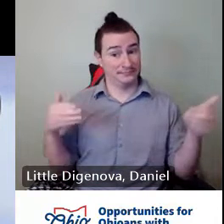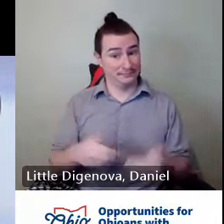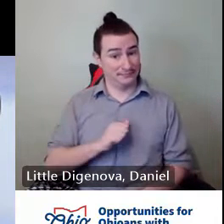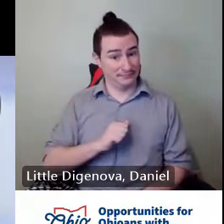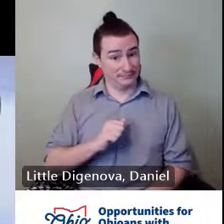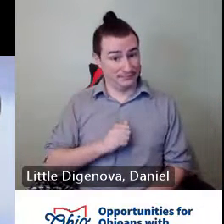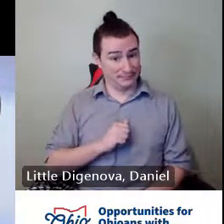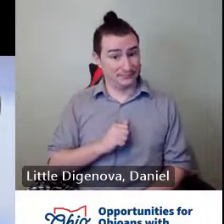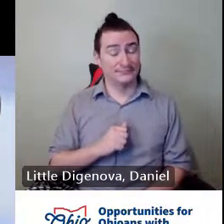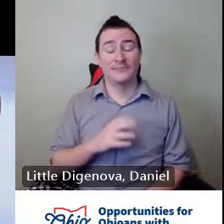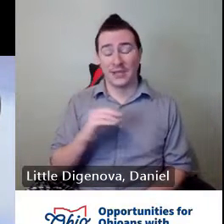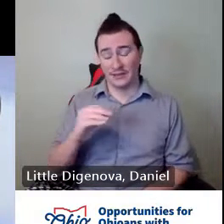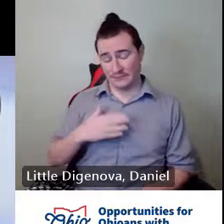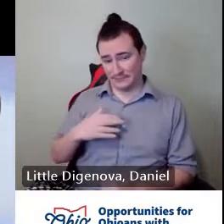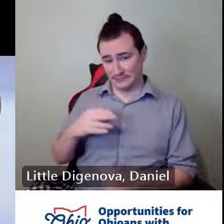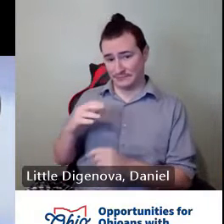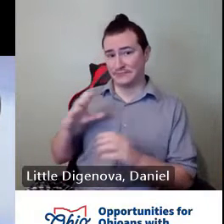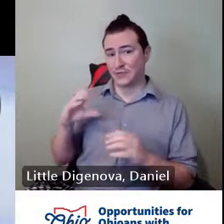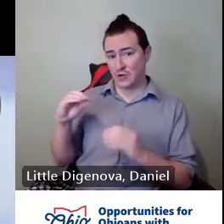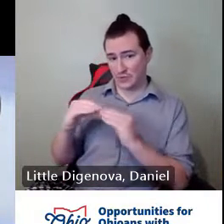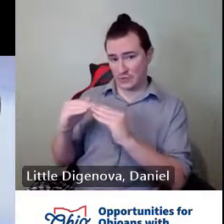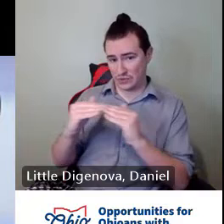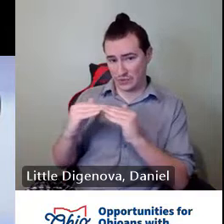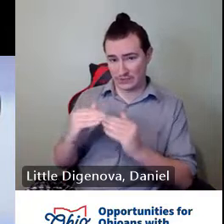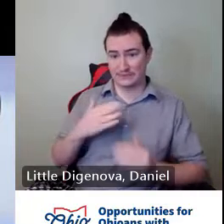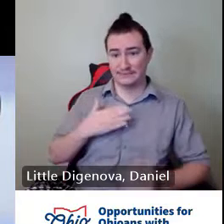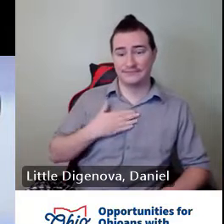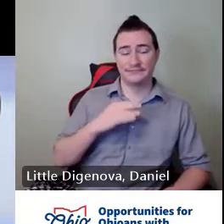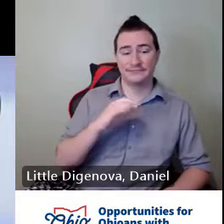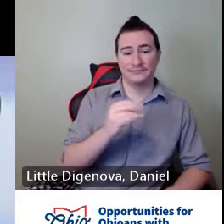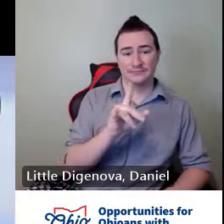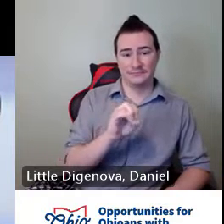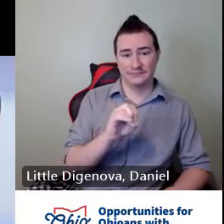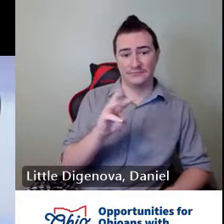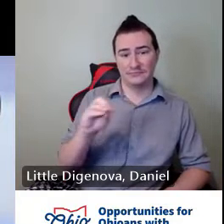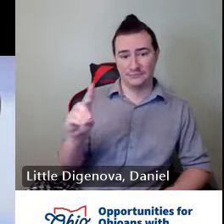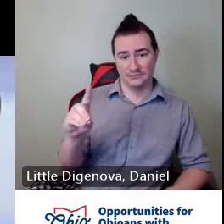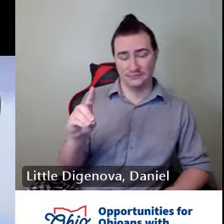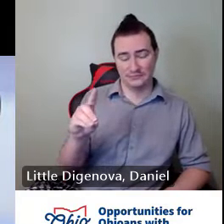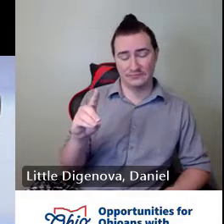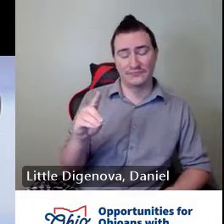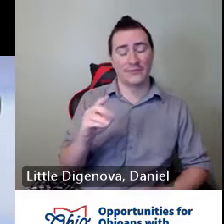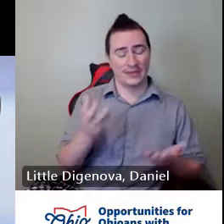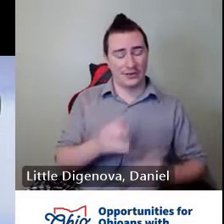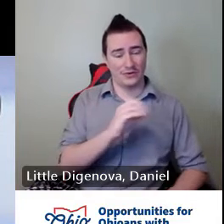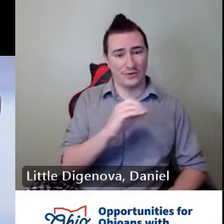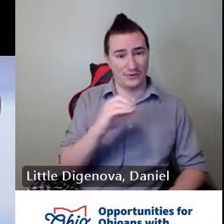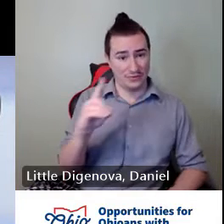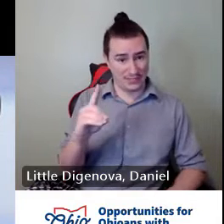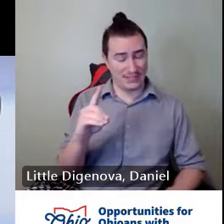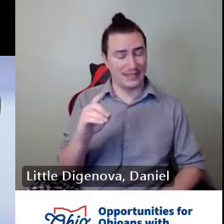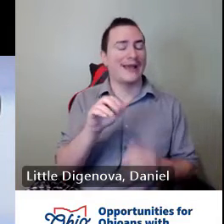I'm Julie Wood, Accessible Ohio Manager at Opportunities for Ohioans with Disabilities, which we refer to as OOD.